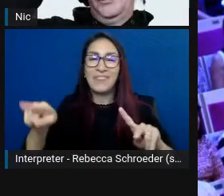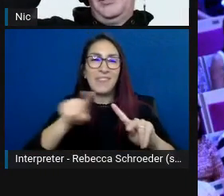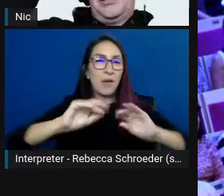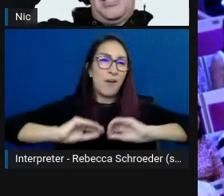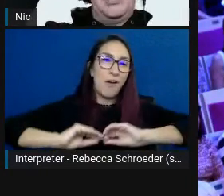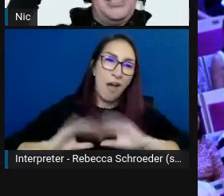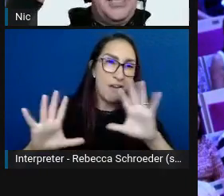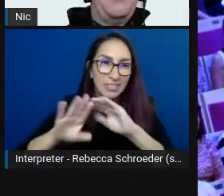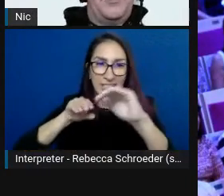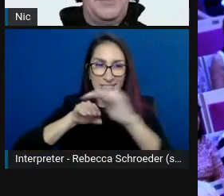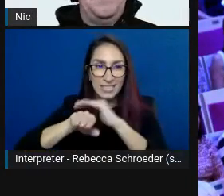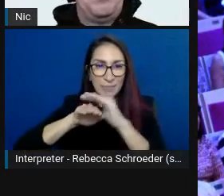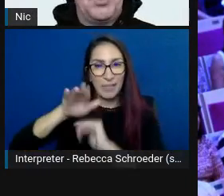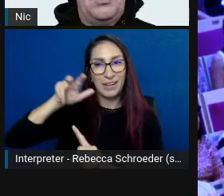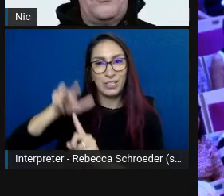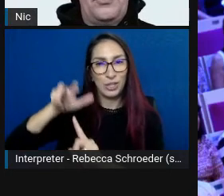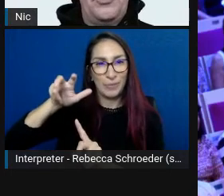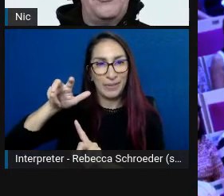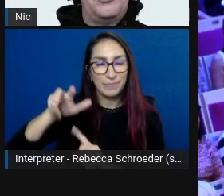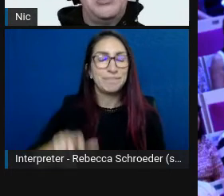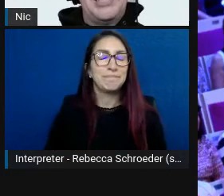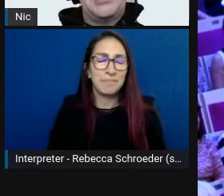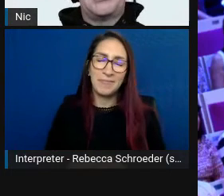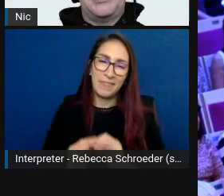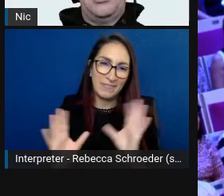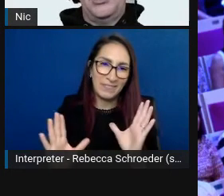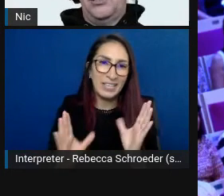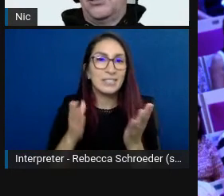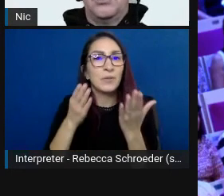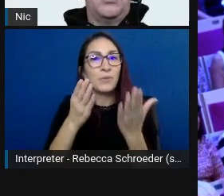On this slide, I have a photo of the late Stella Young,